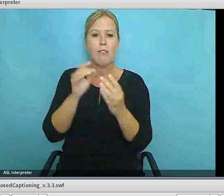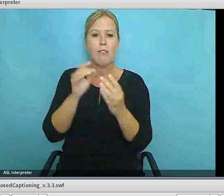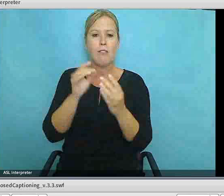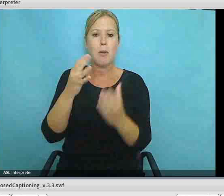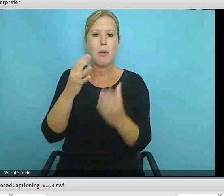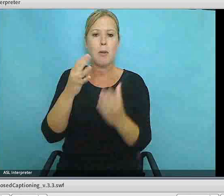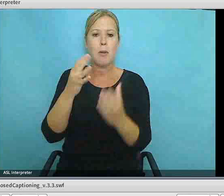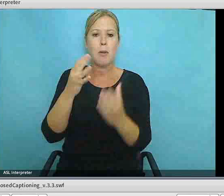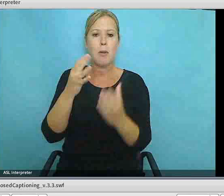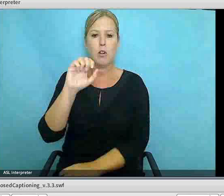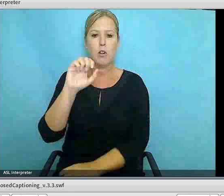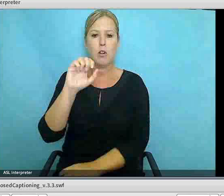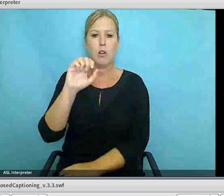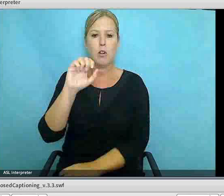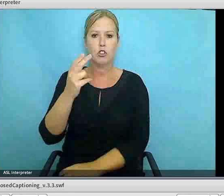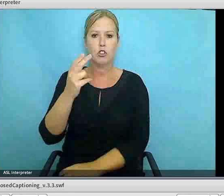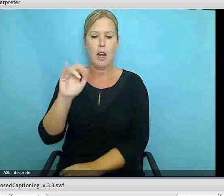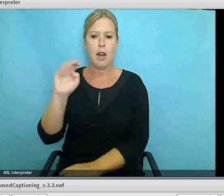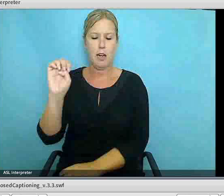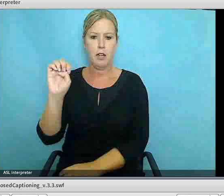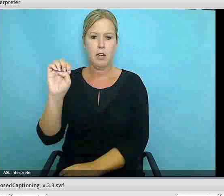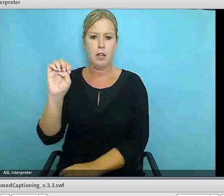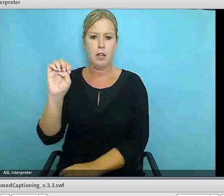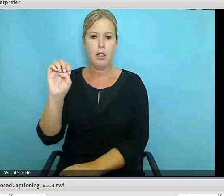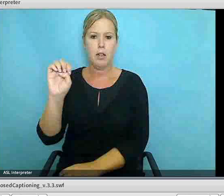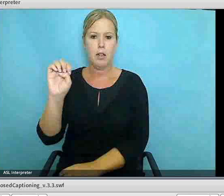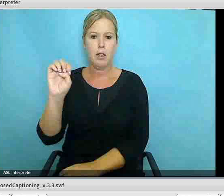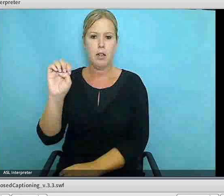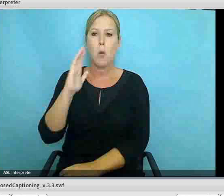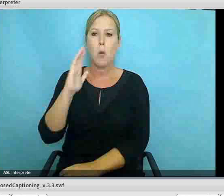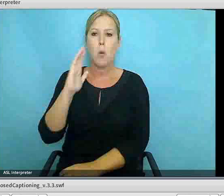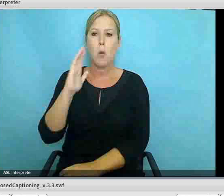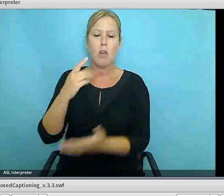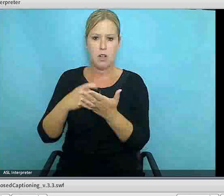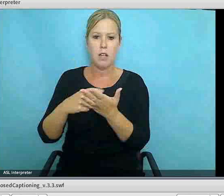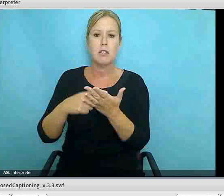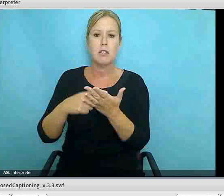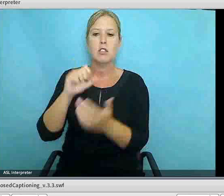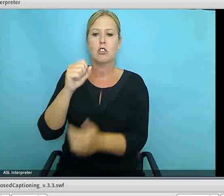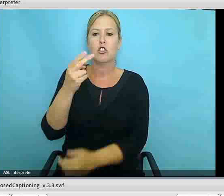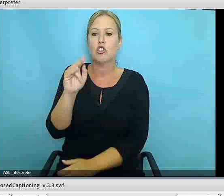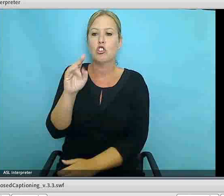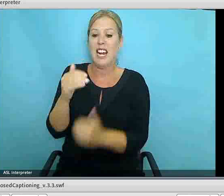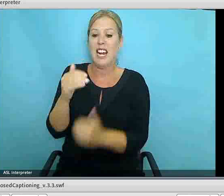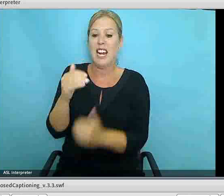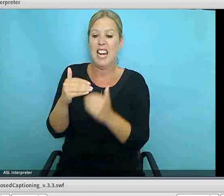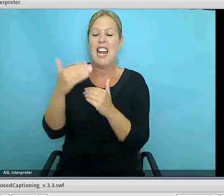And I think we will talk a little more about SHINE in a moment, but for those of you who